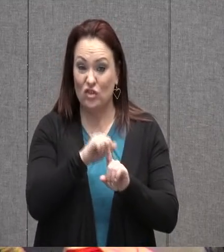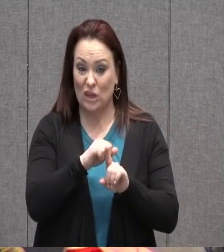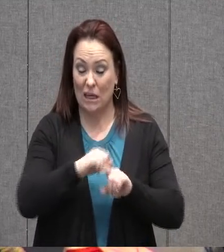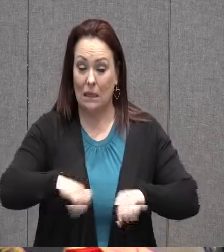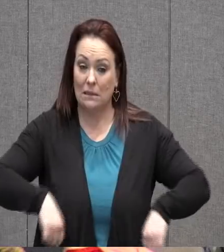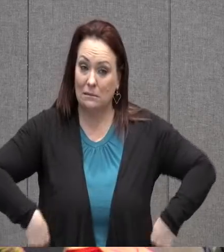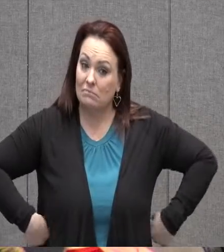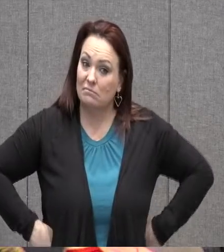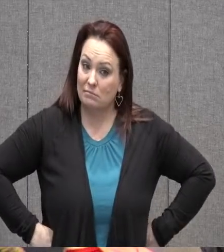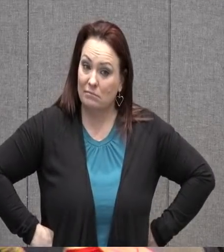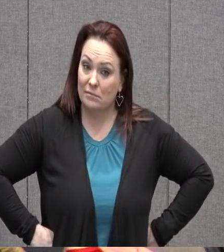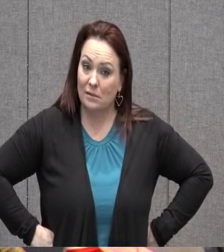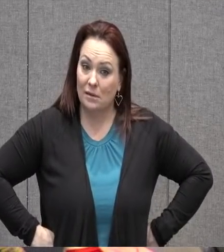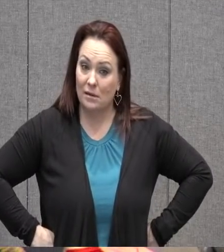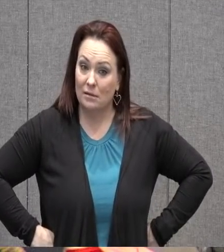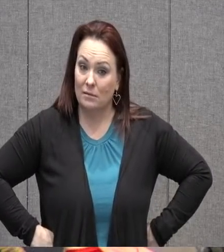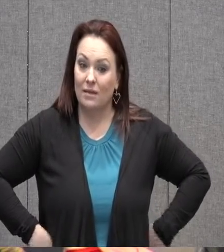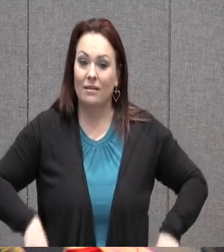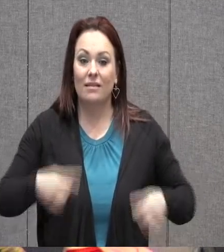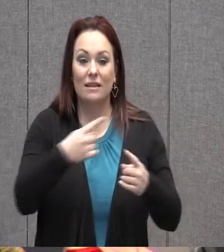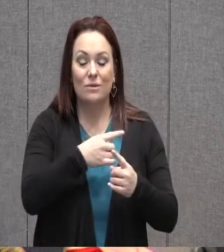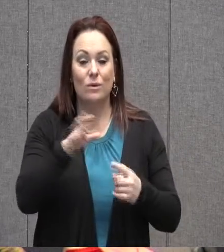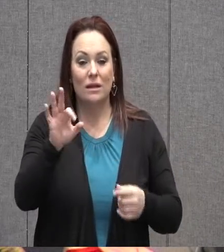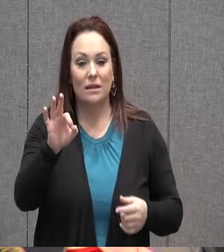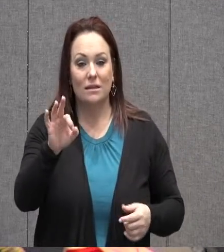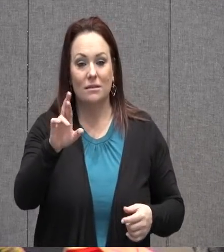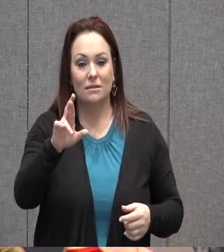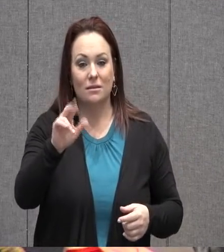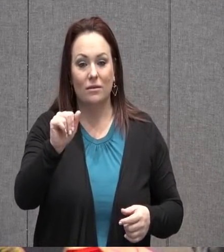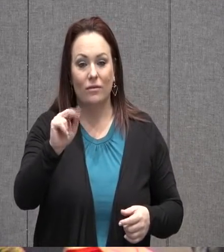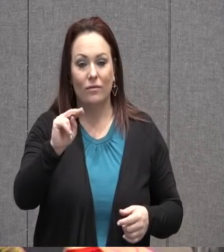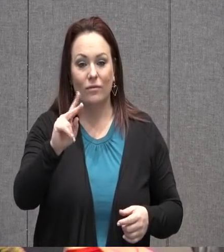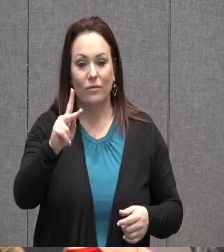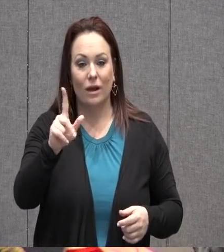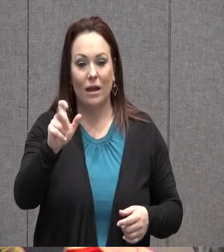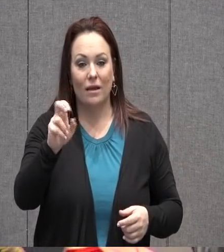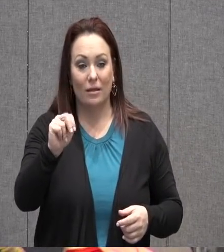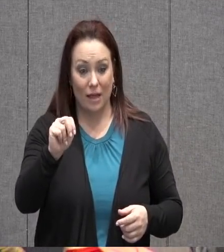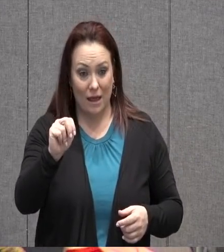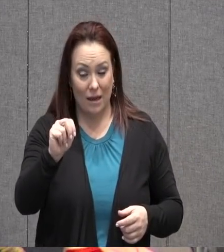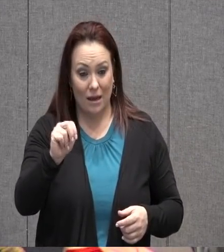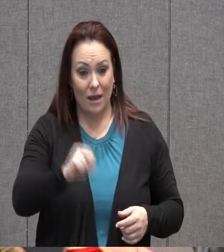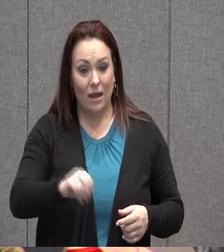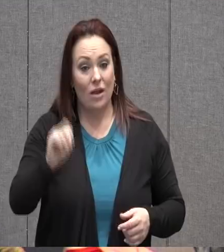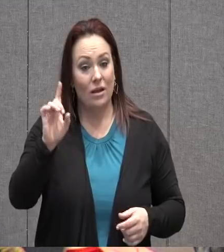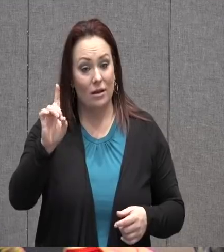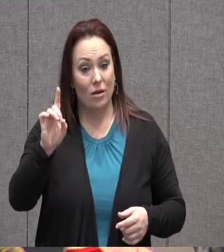This one is Franklin Roosevelt, our 32nd president of the United States.